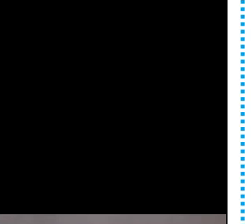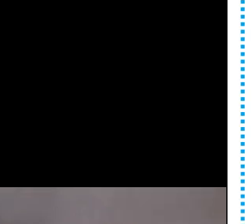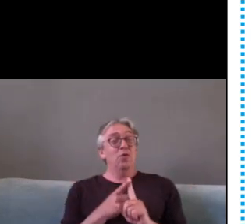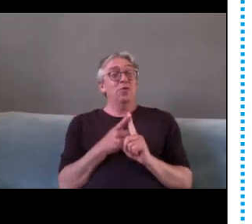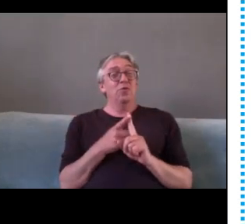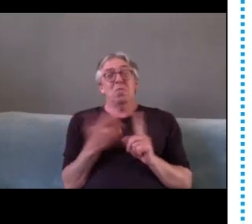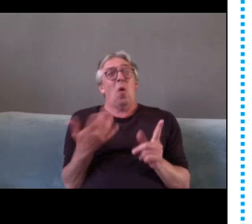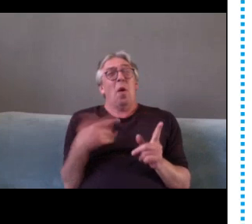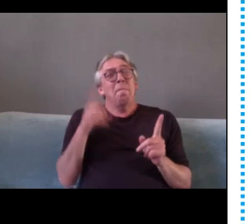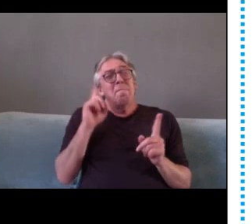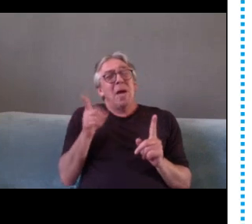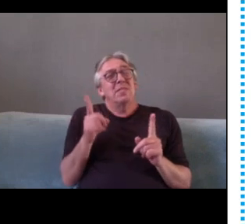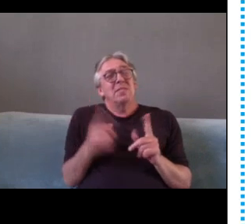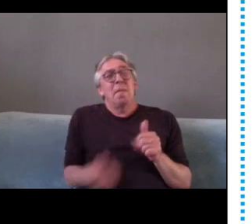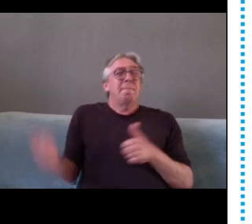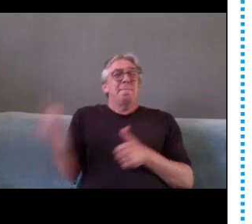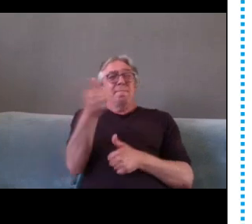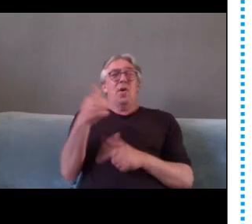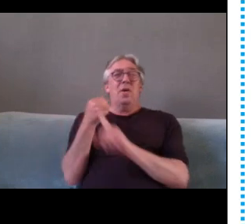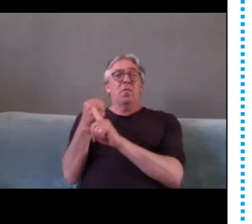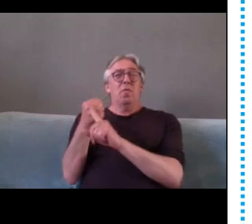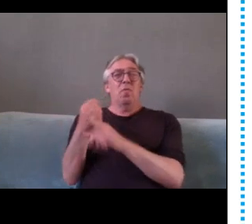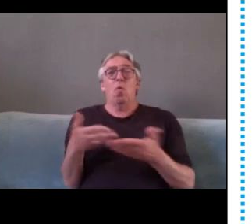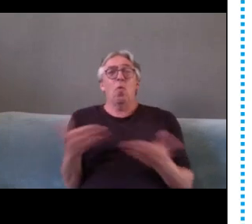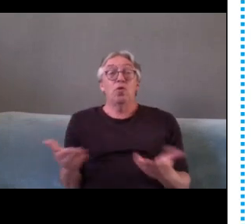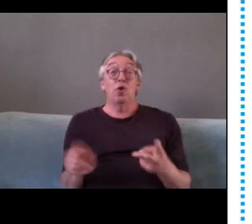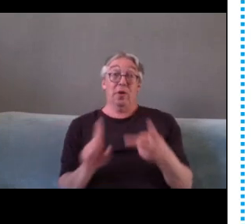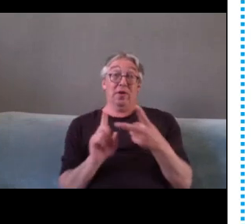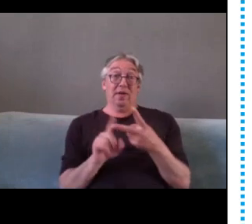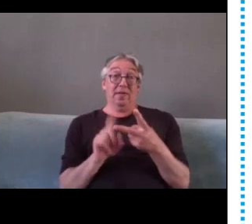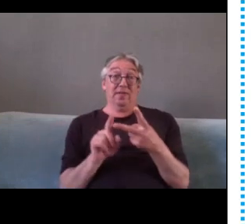There is another one more specific. They're asking also for advocacy,